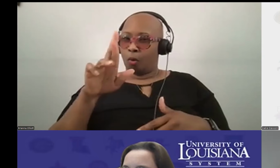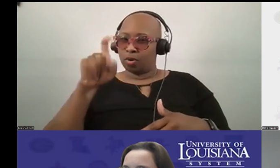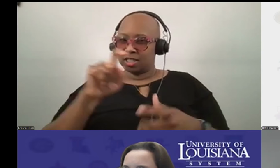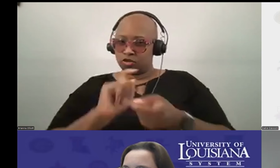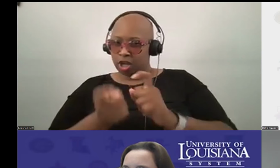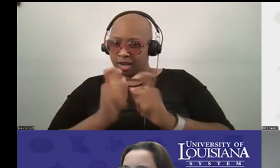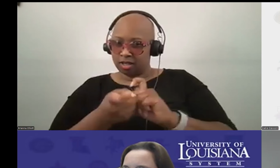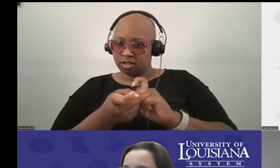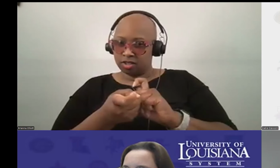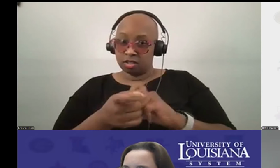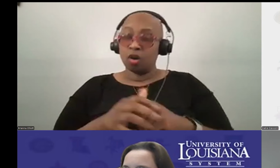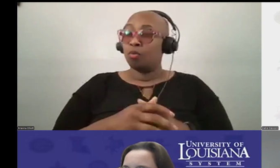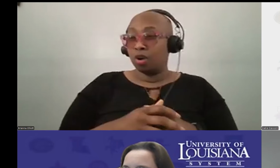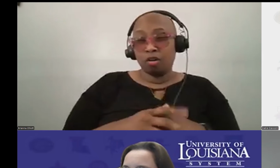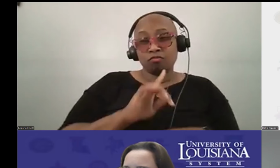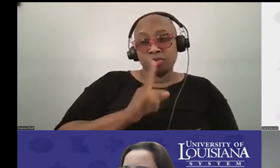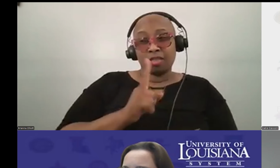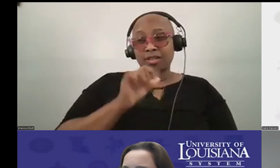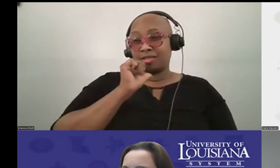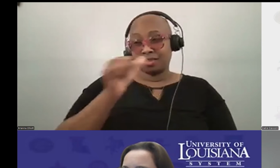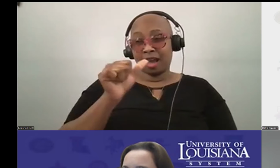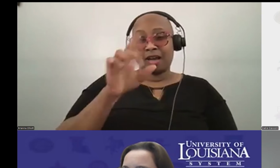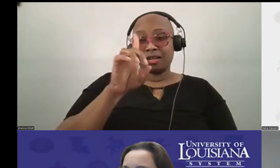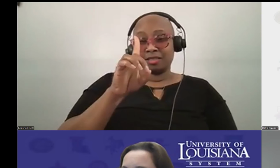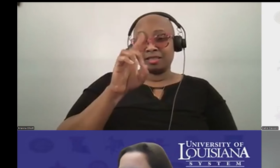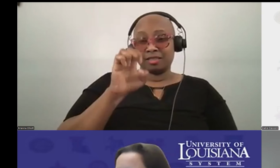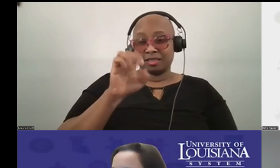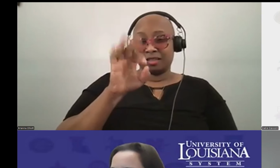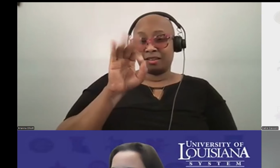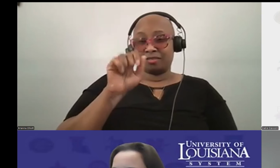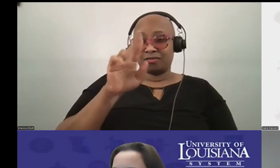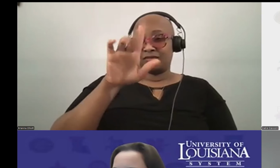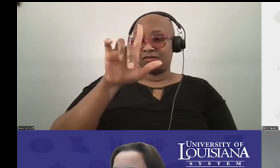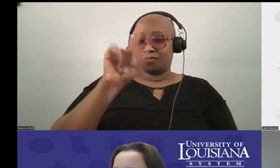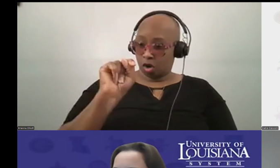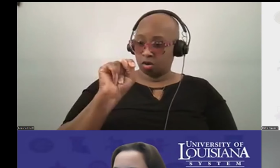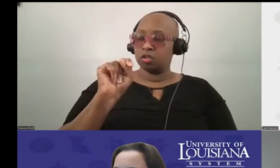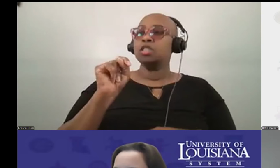are pasting in a link, it is not that it knows what you would want that descriptive text to be.